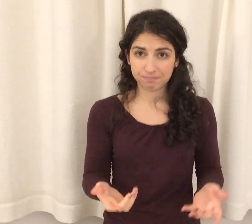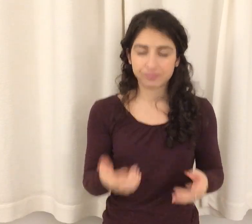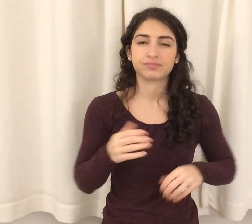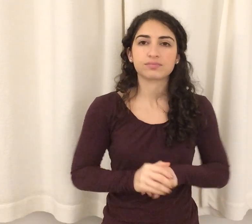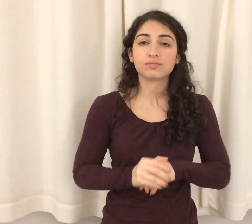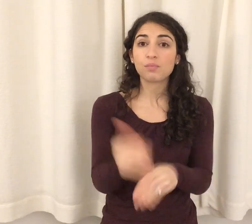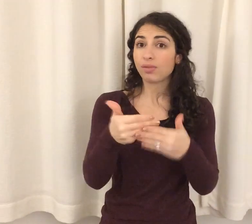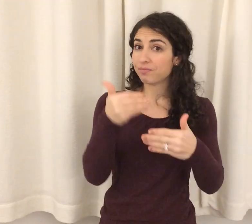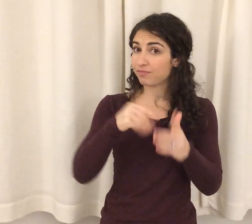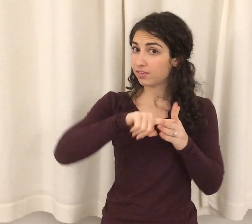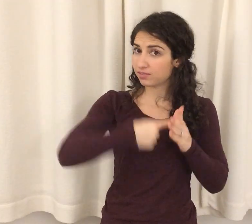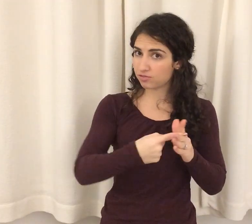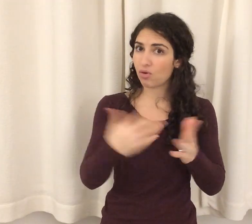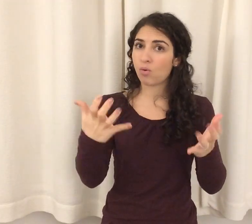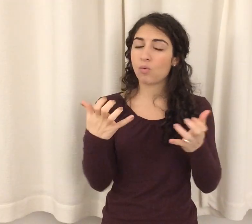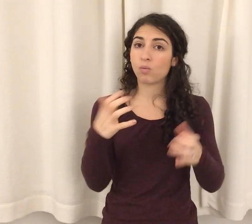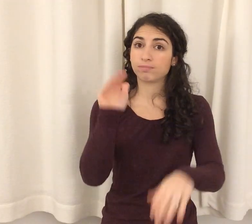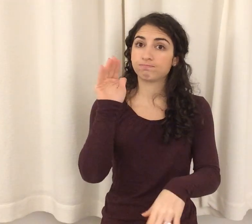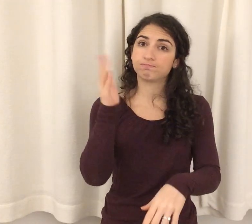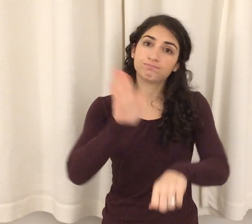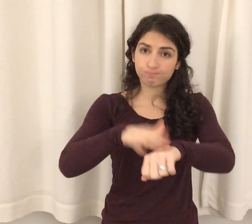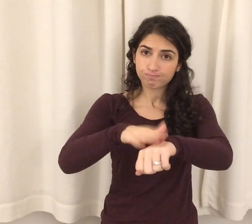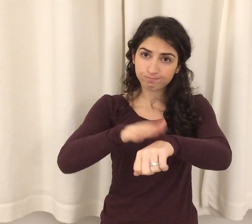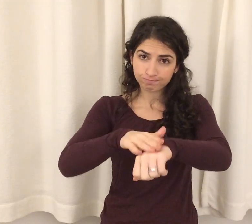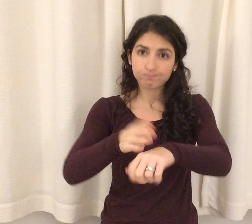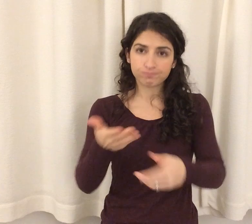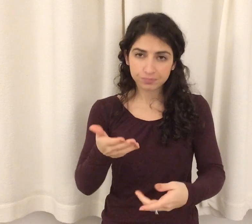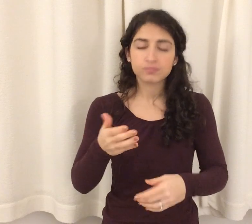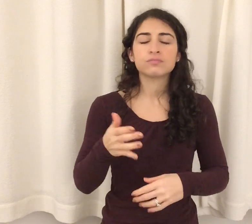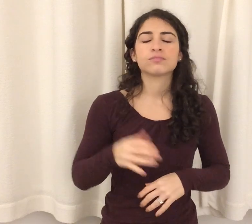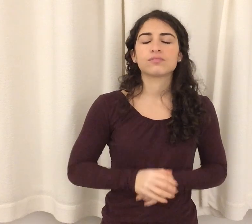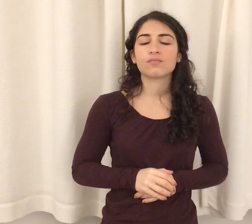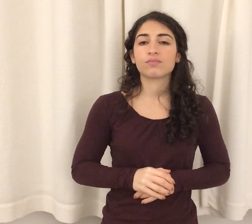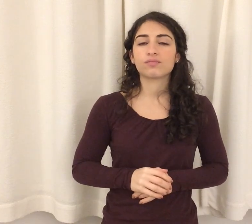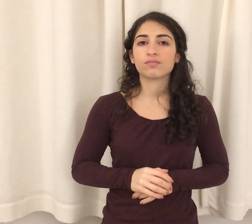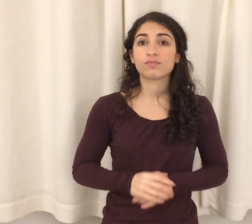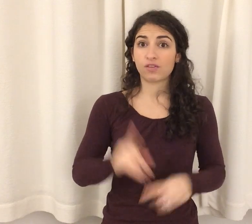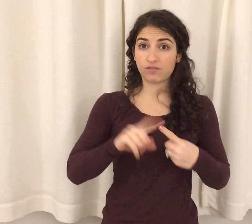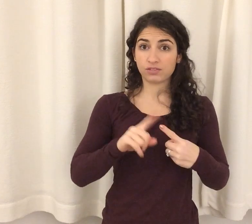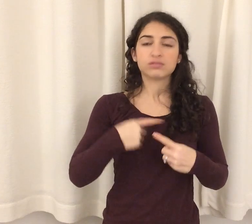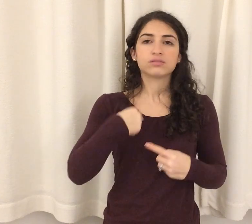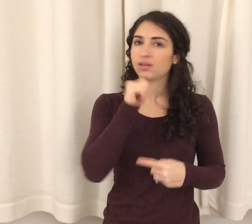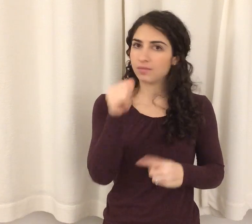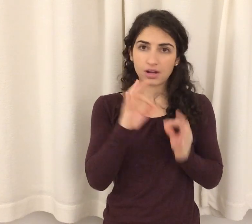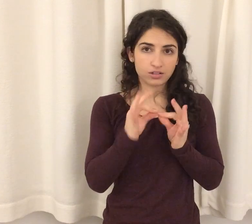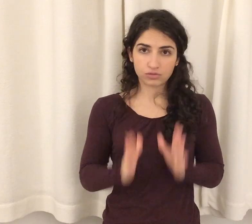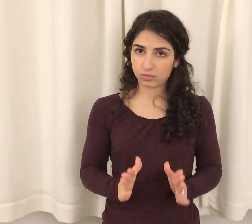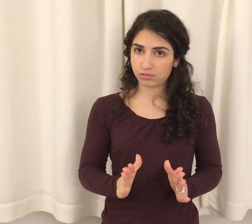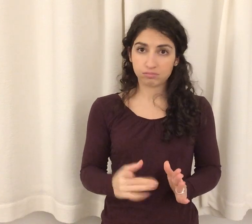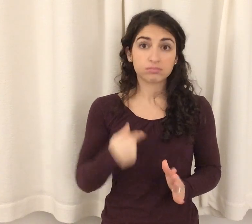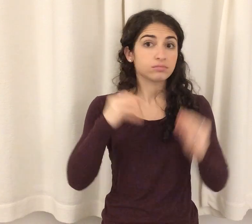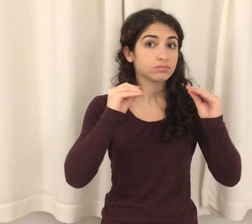have to ask questions. Before I begin, I need to give a few warnings: First, I'm not